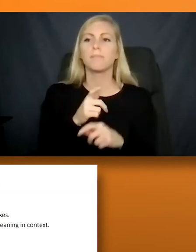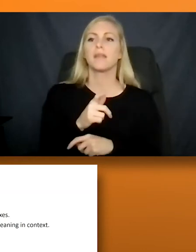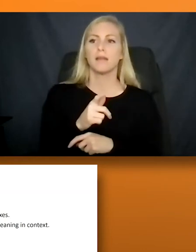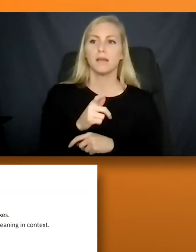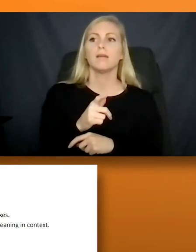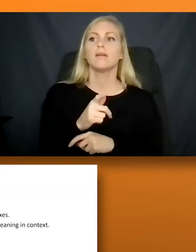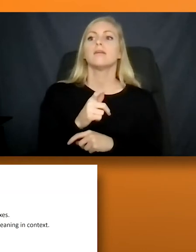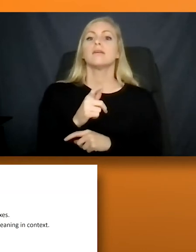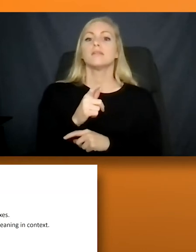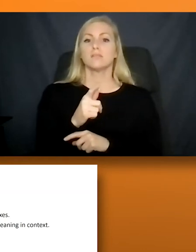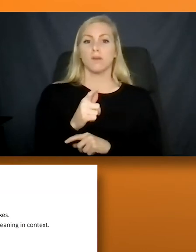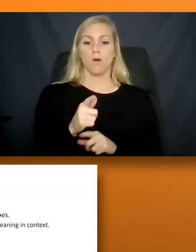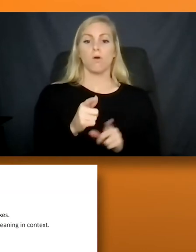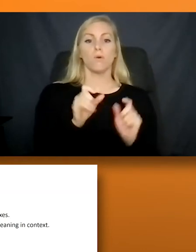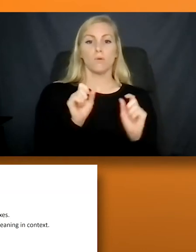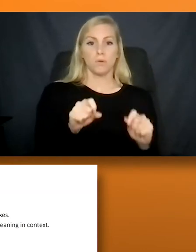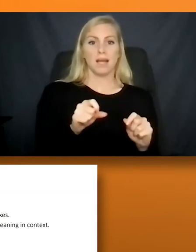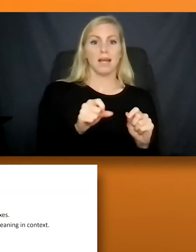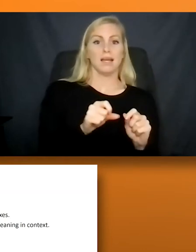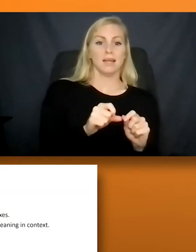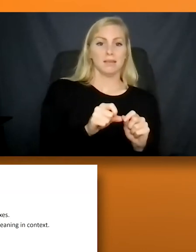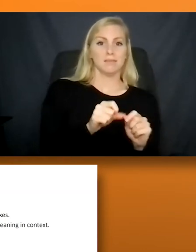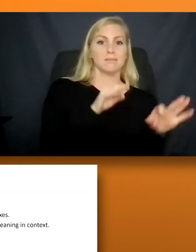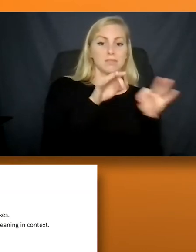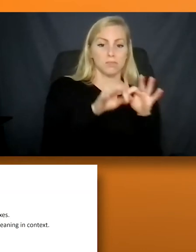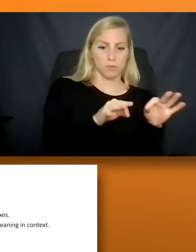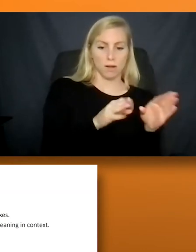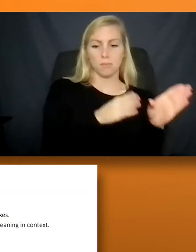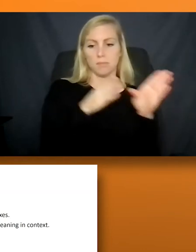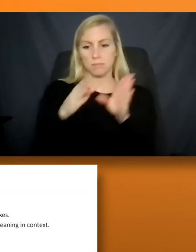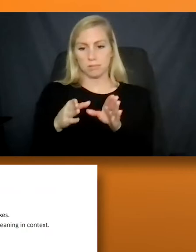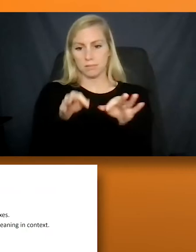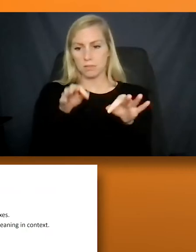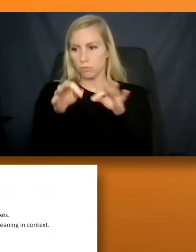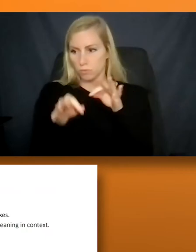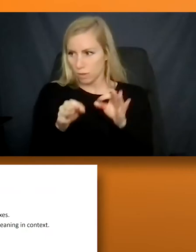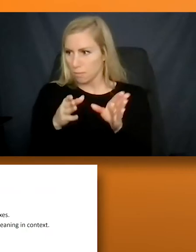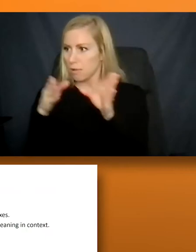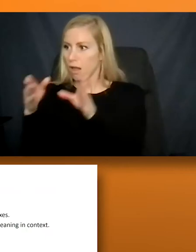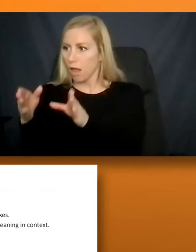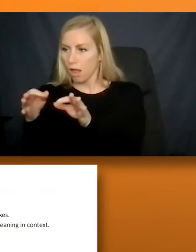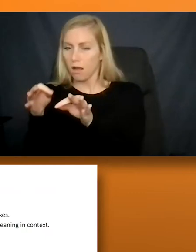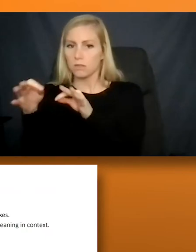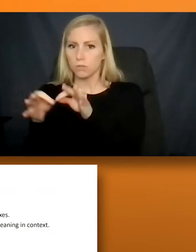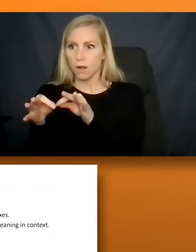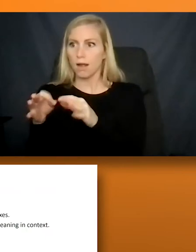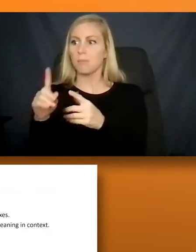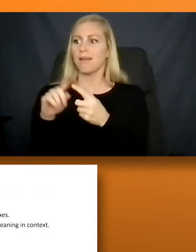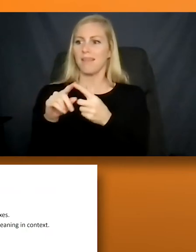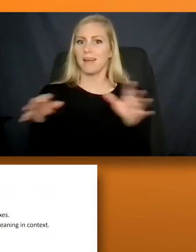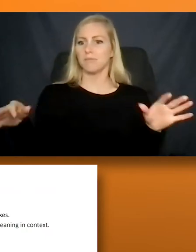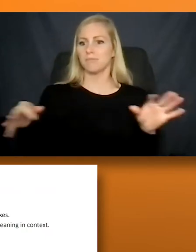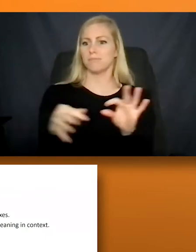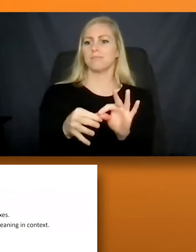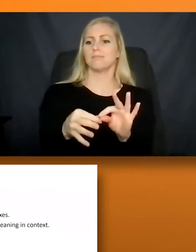and then how do they put them back together. And then how do they--now that I've put it back together and I have a definition, it's not gonna be perfect,